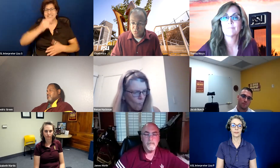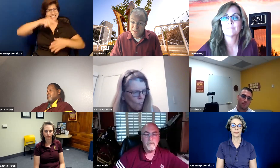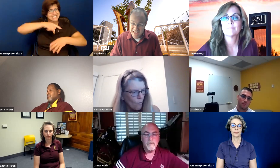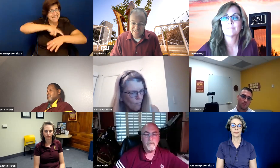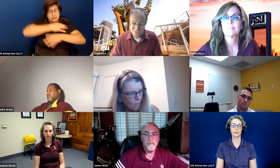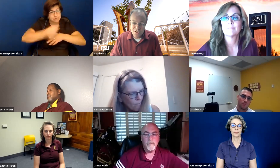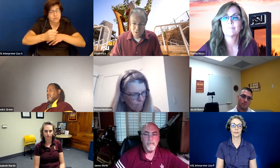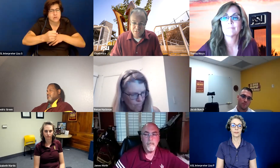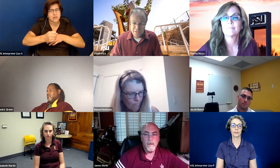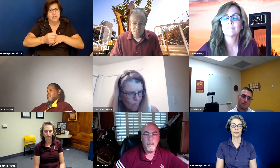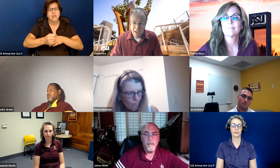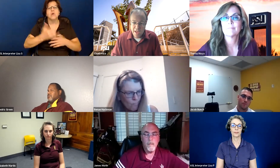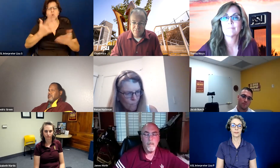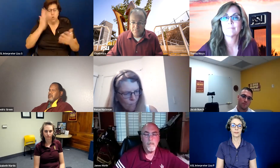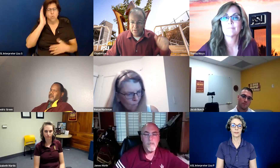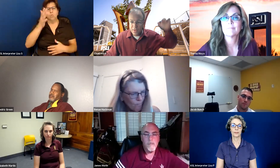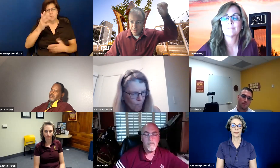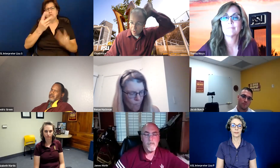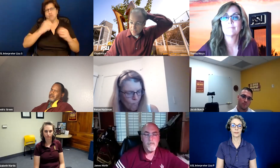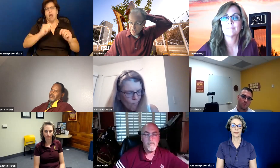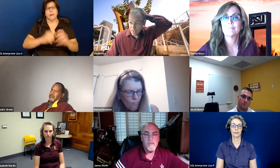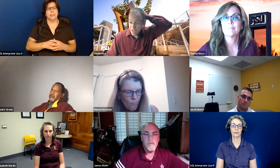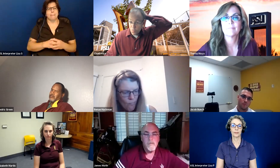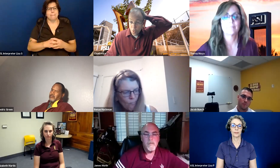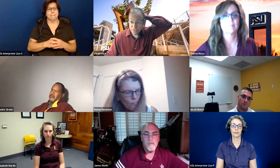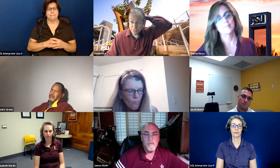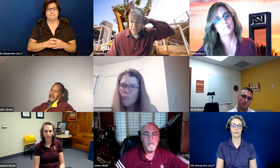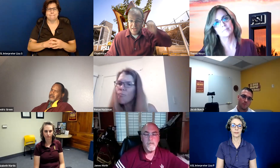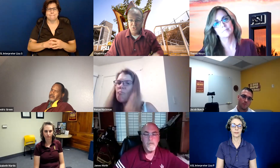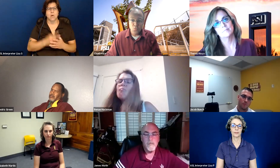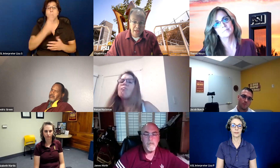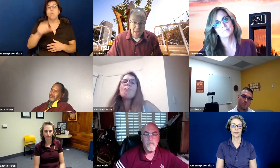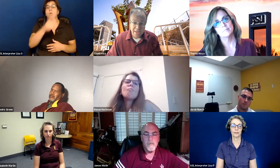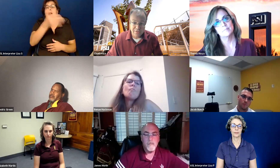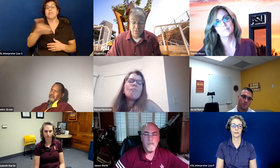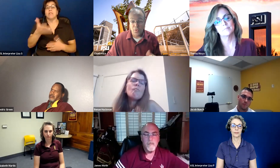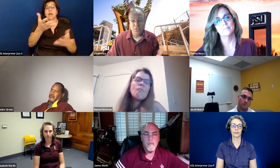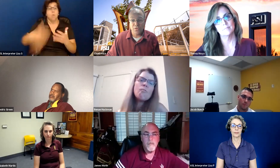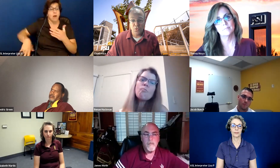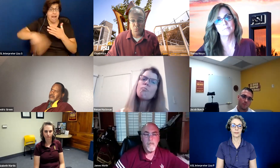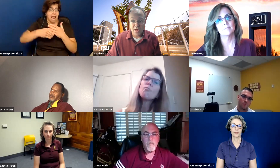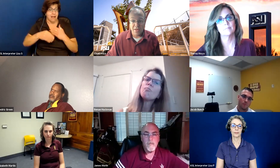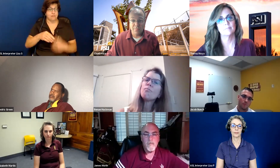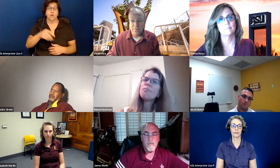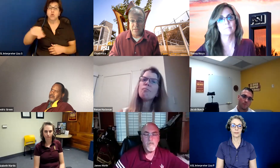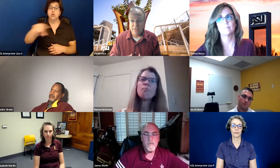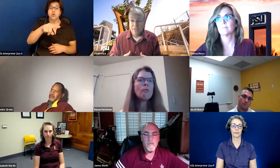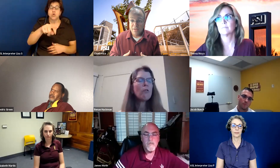that we can answer your question that you might have. All right. One other thing I do wanna add for those of you who may be...